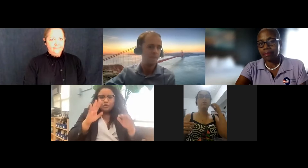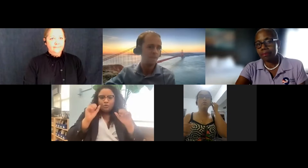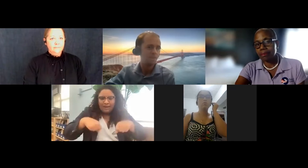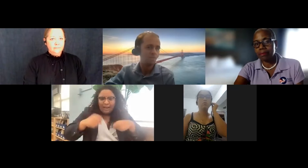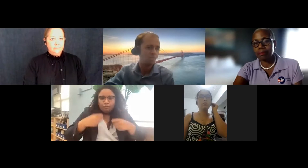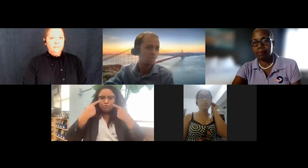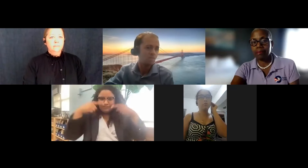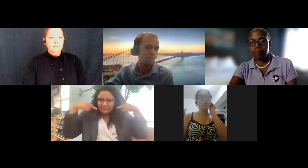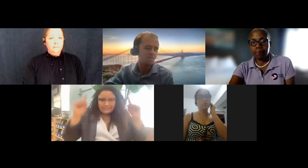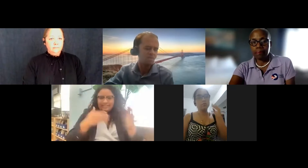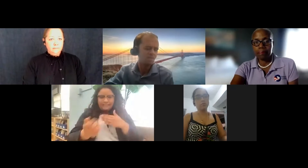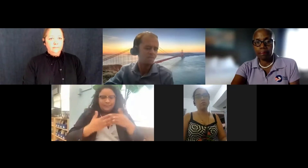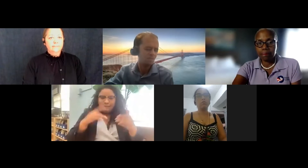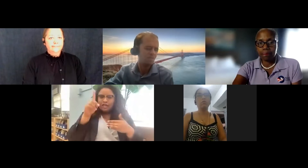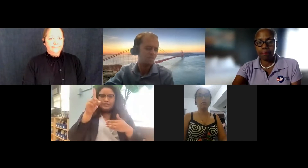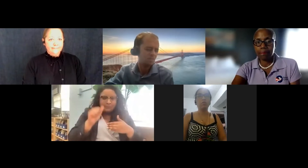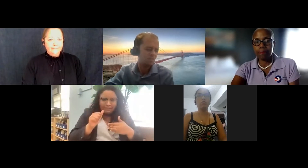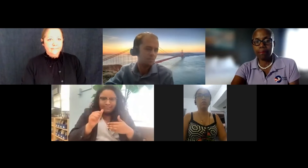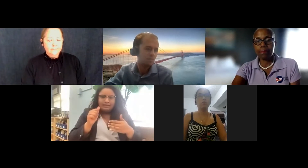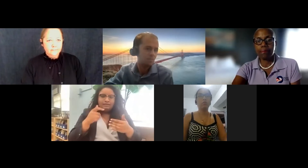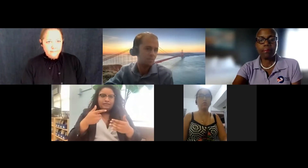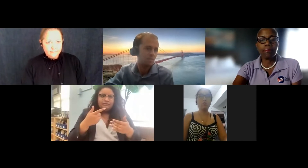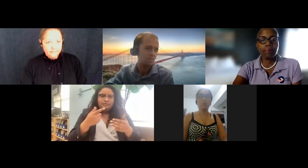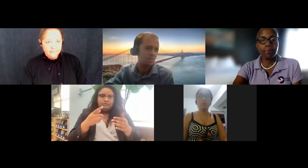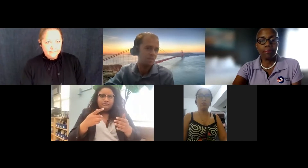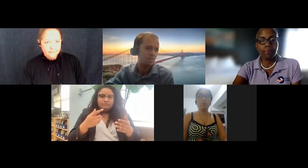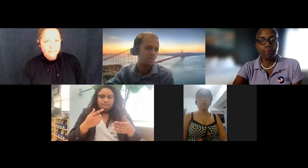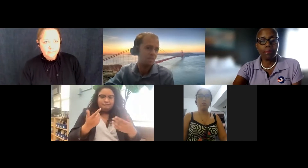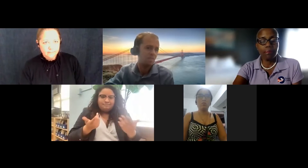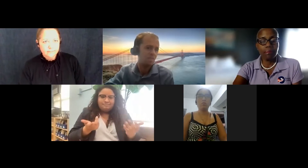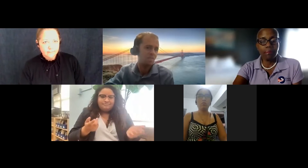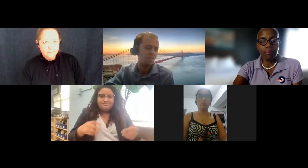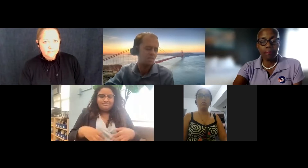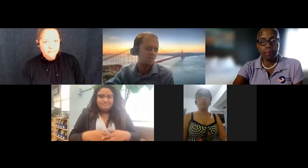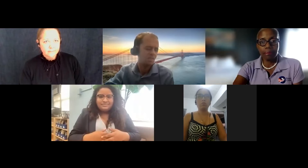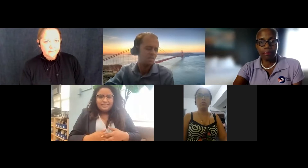for school children. My goal is to help them succeed whether they have a disability or not.